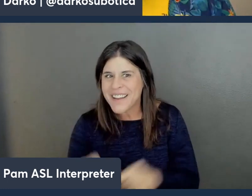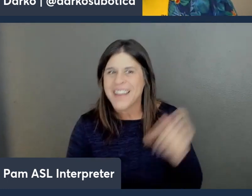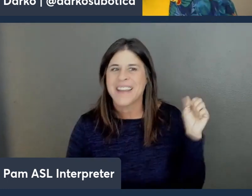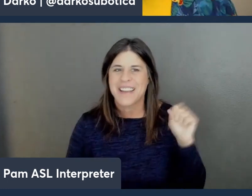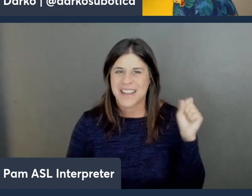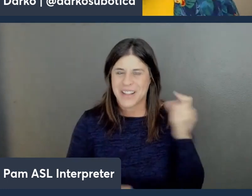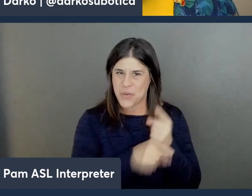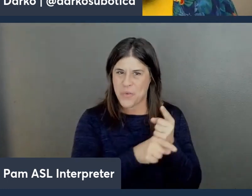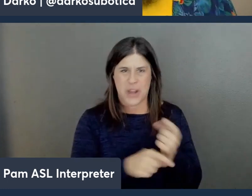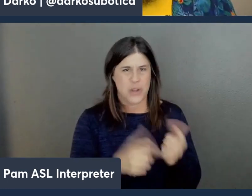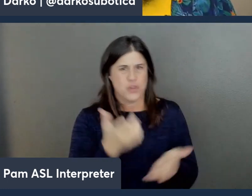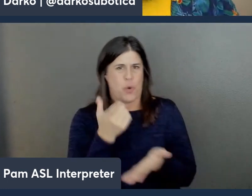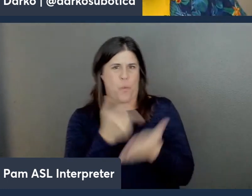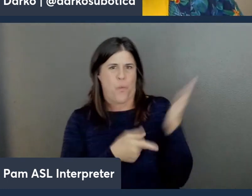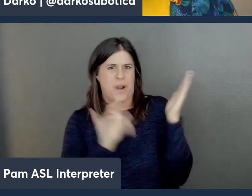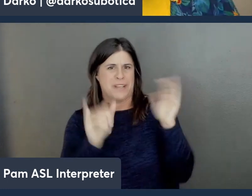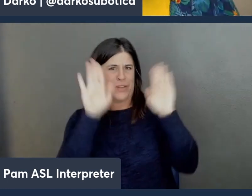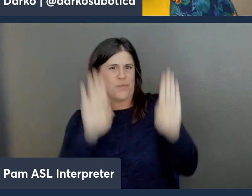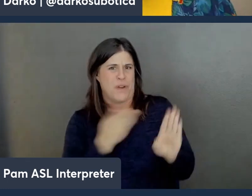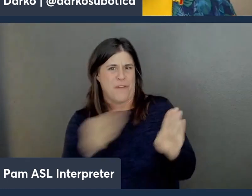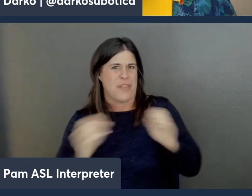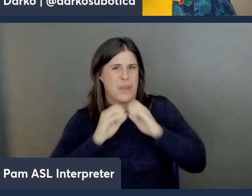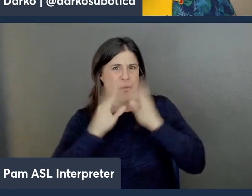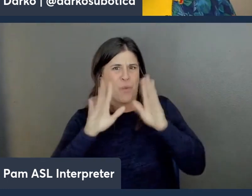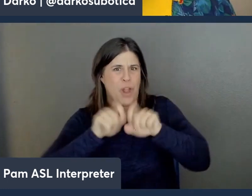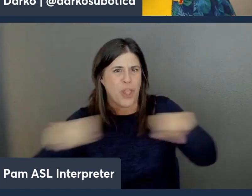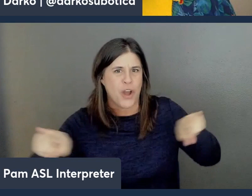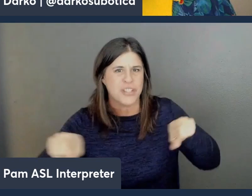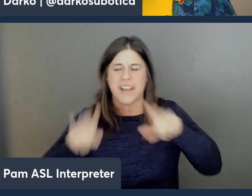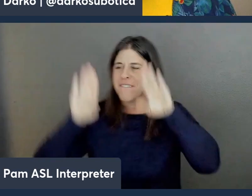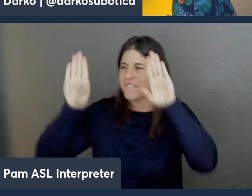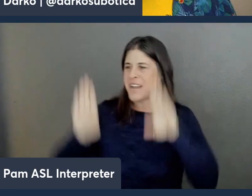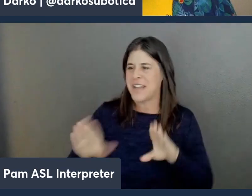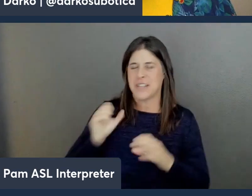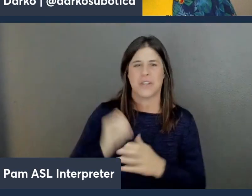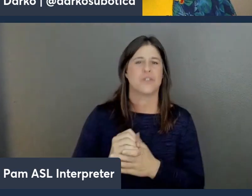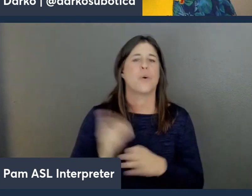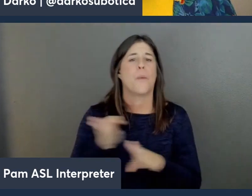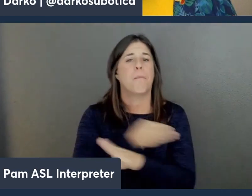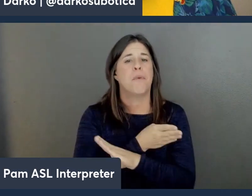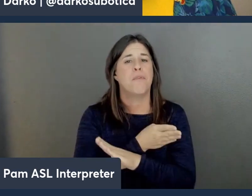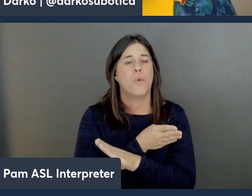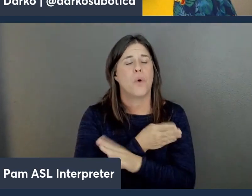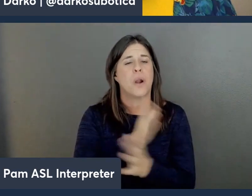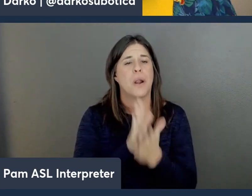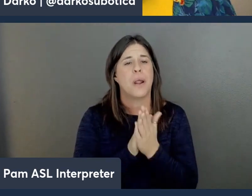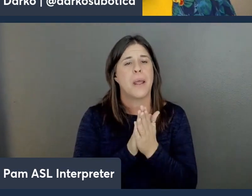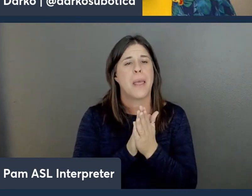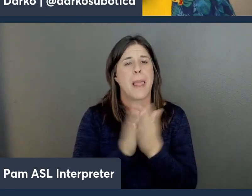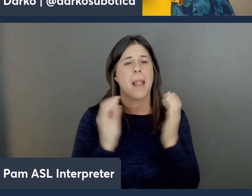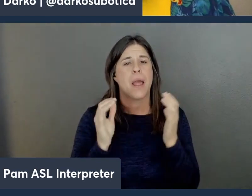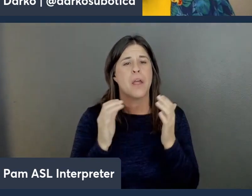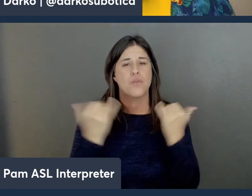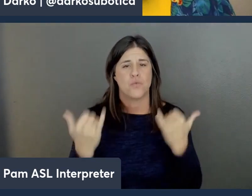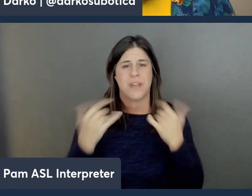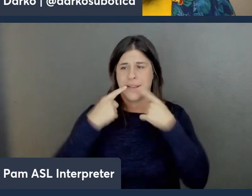What is this wonderful thing we're launching? Fantastic. So before, today's announcement,